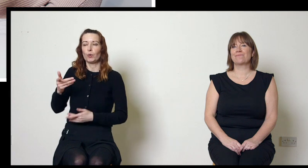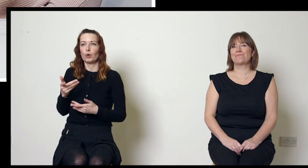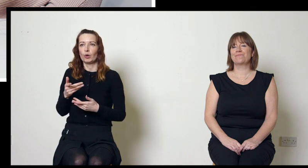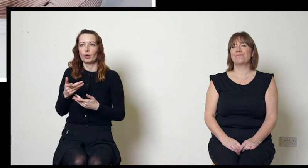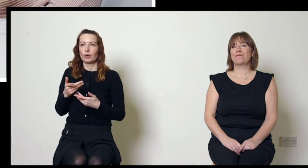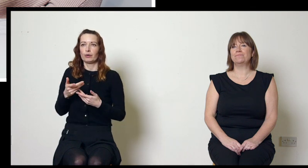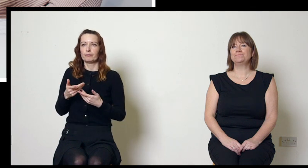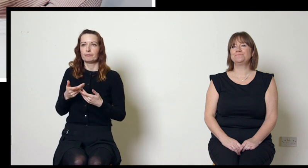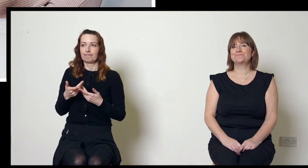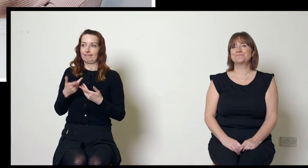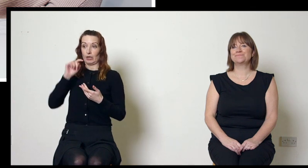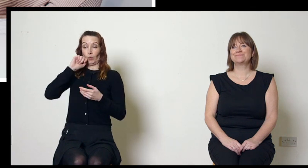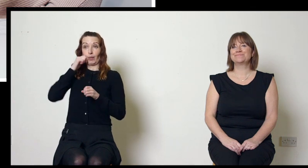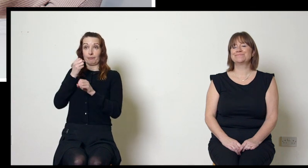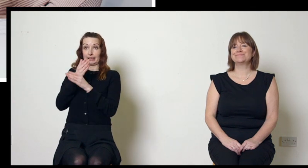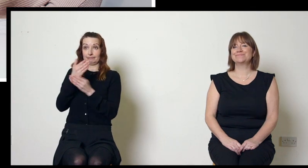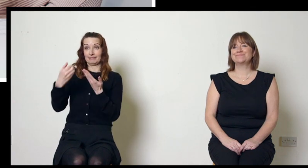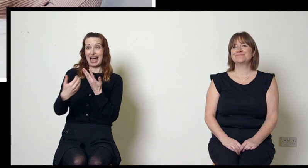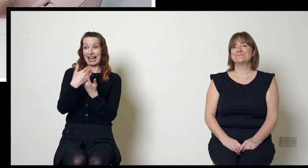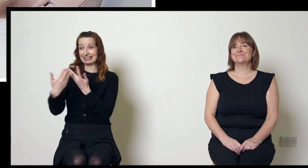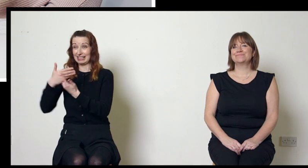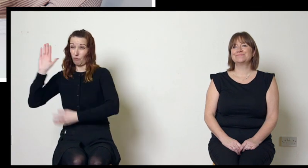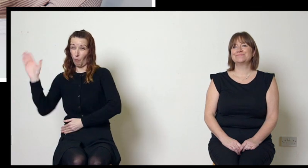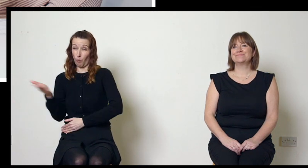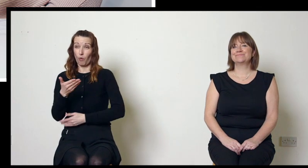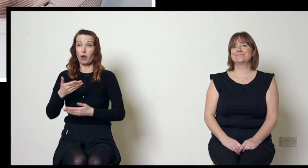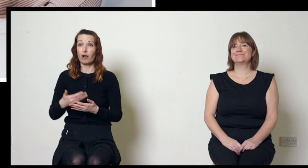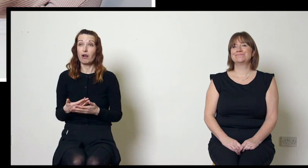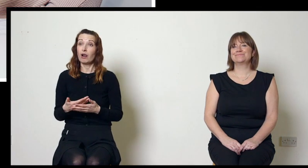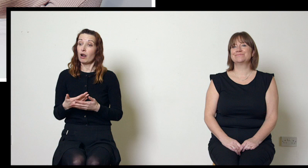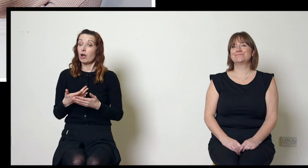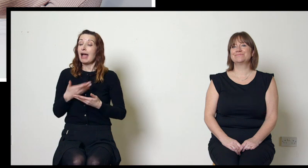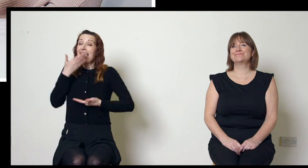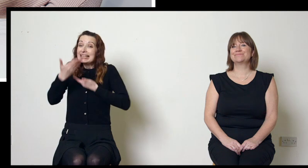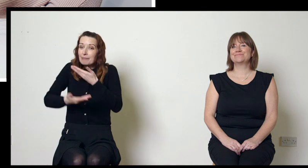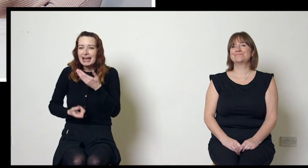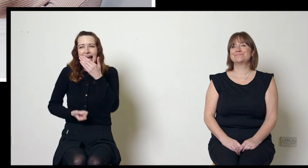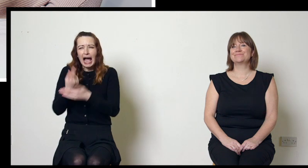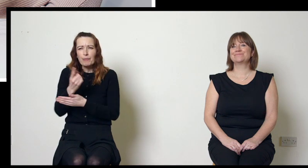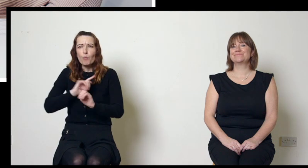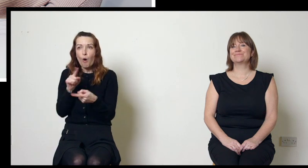you know, access, and other things like “this will happen” or “you will, you will meet such and such”